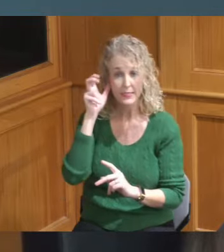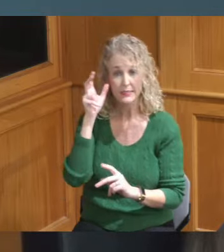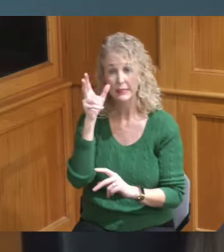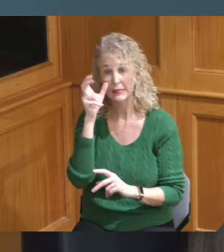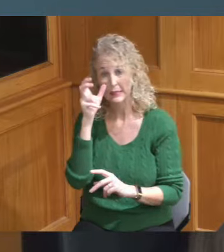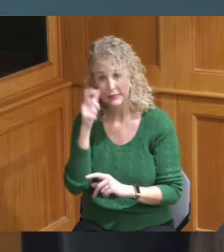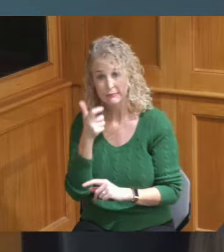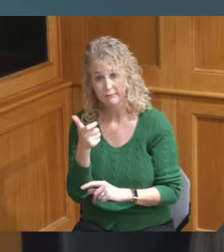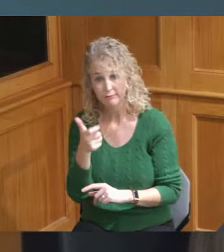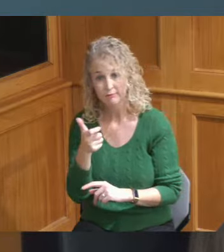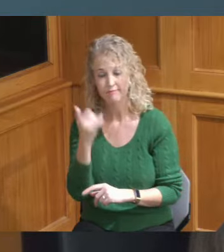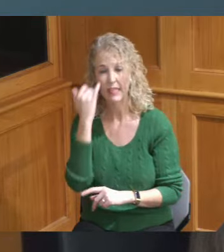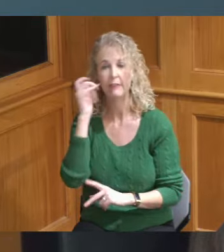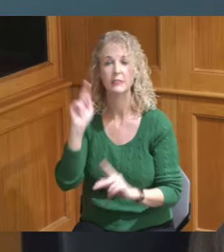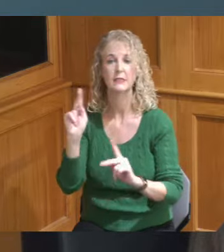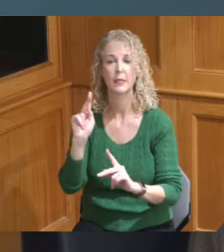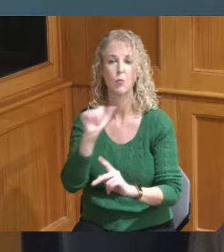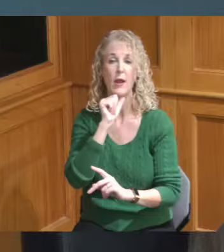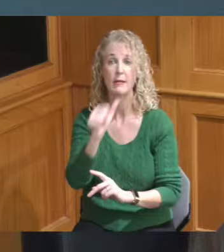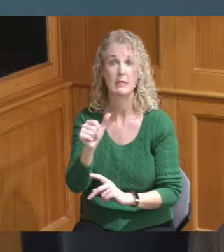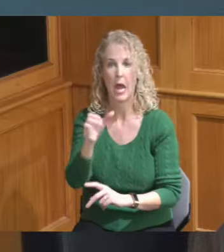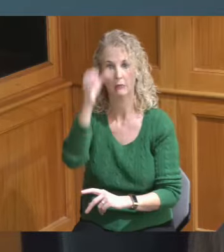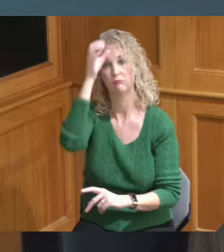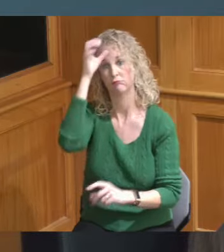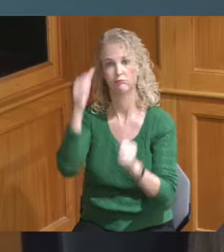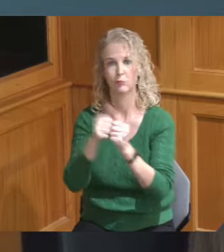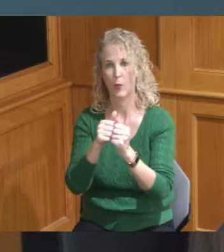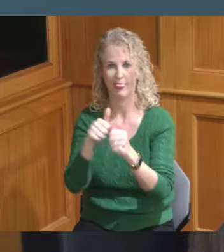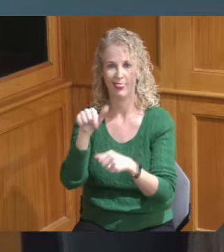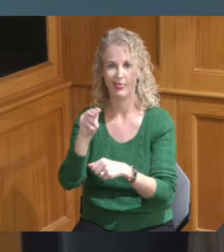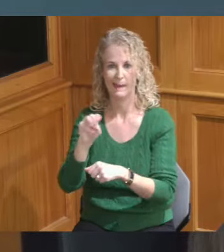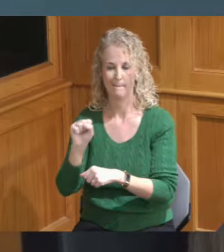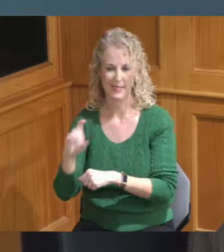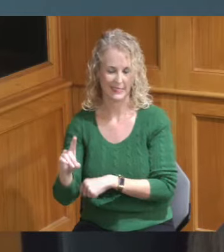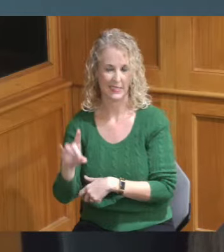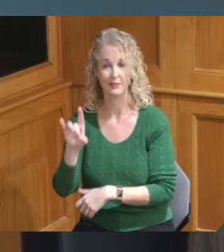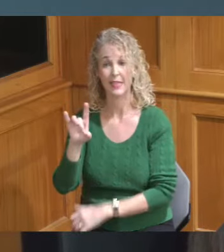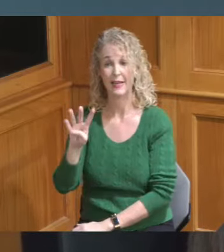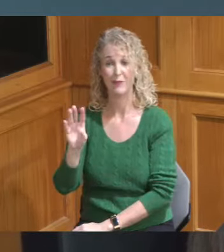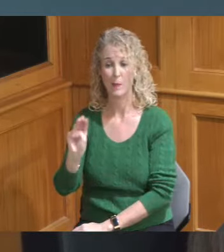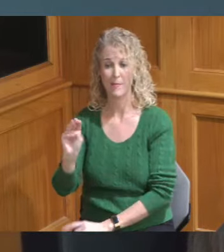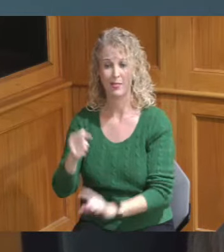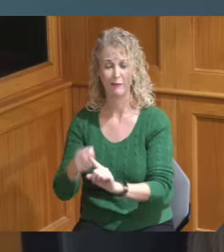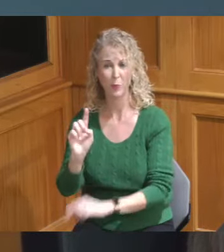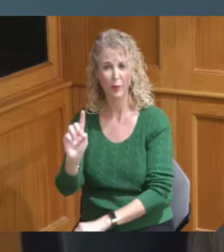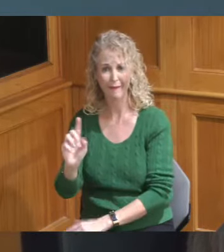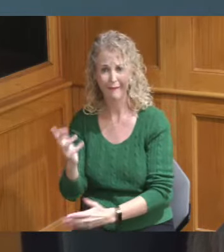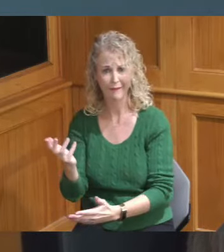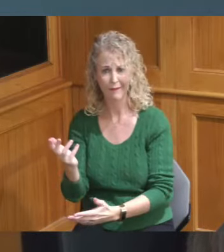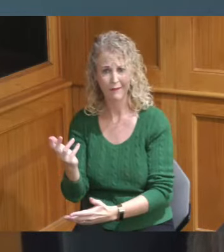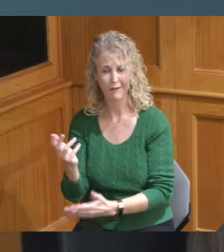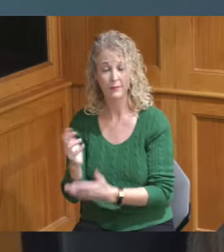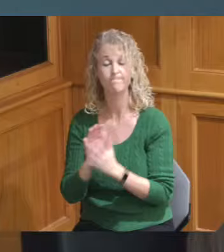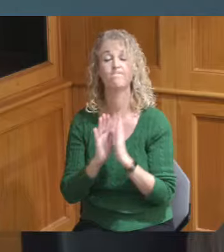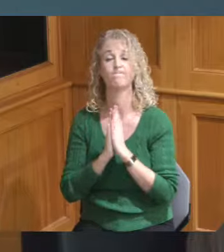lay person where this money is coming from. like the 84 million where does that come from? So,